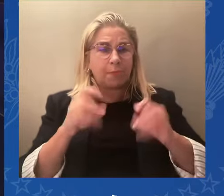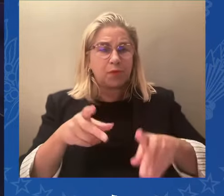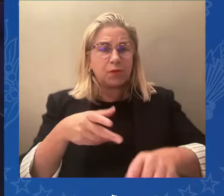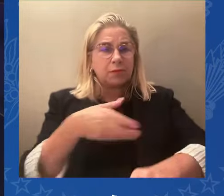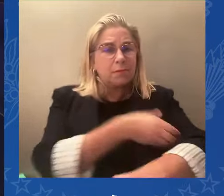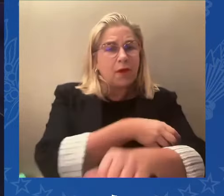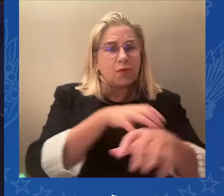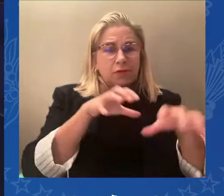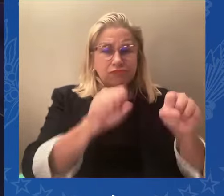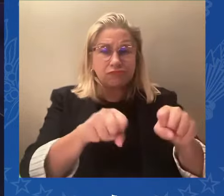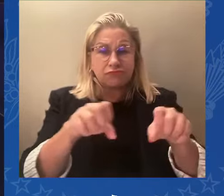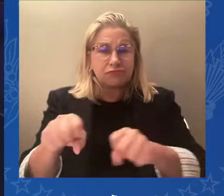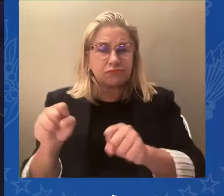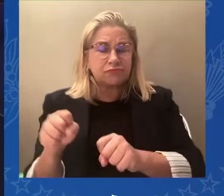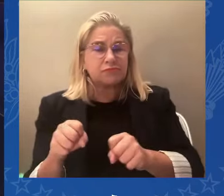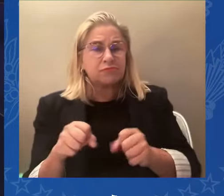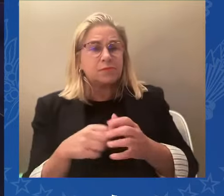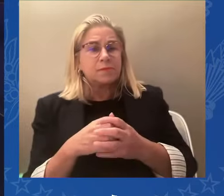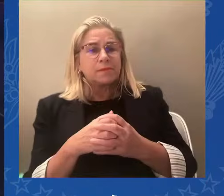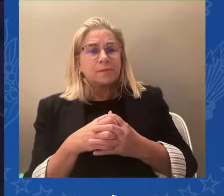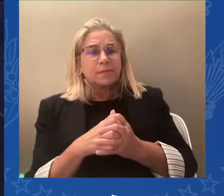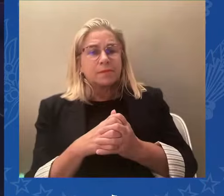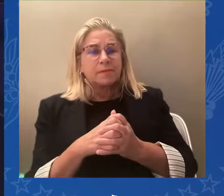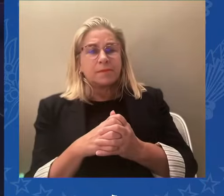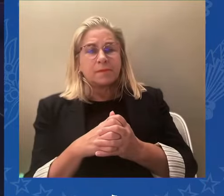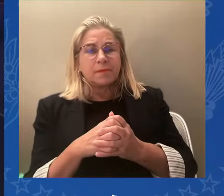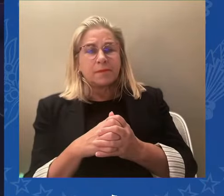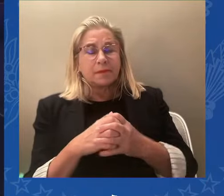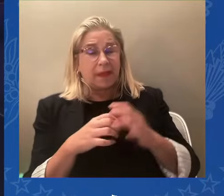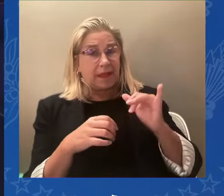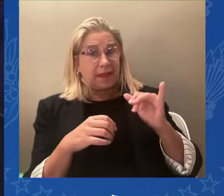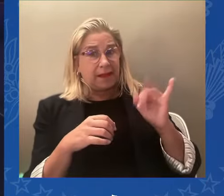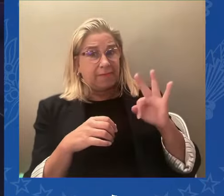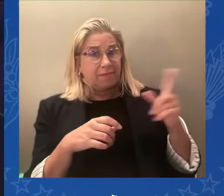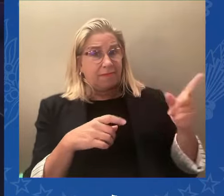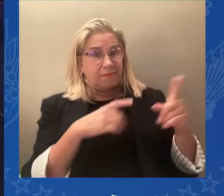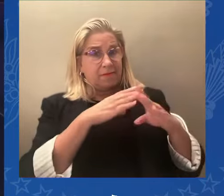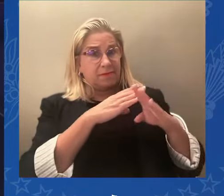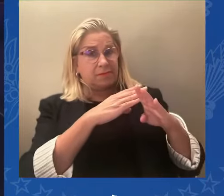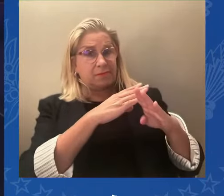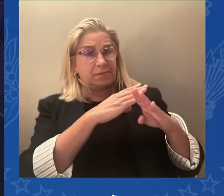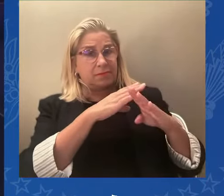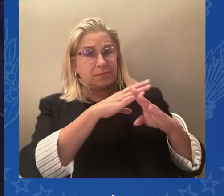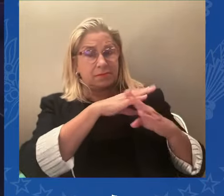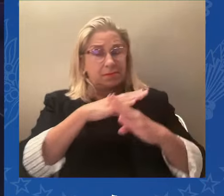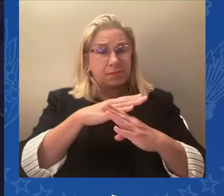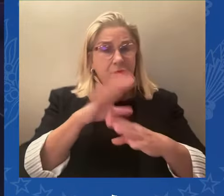closing doors of opportunity; attacking affirmative action and the values of diversity,